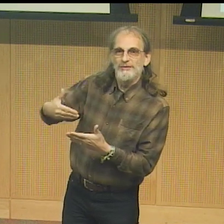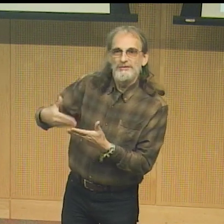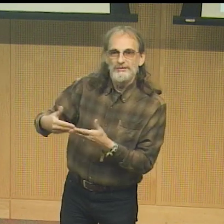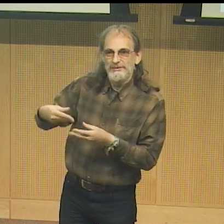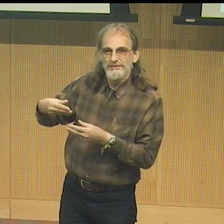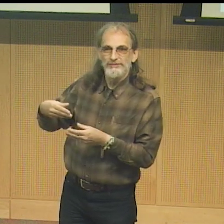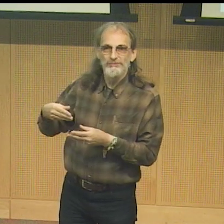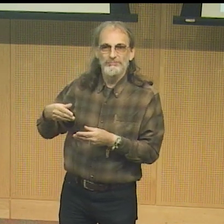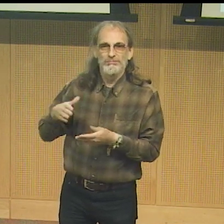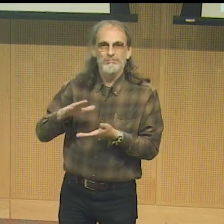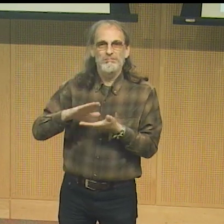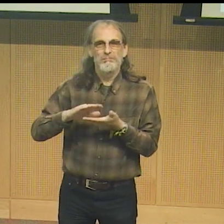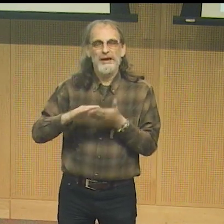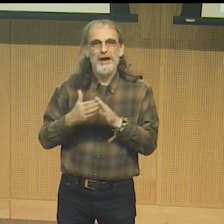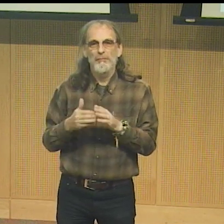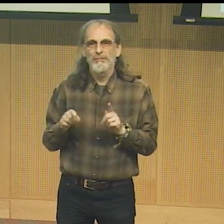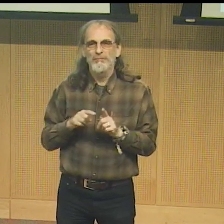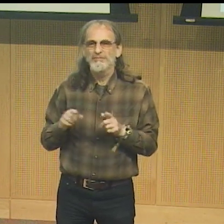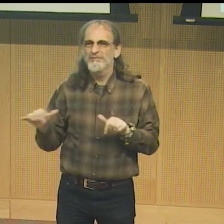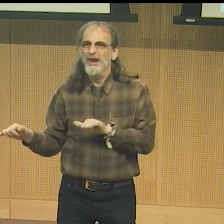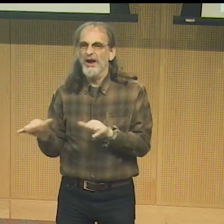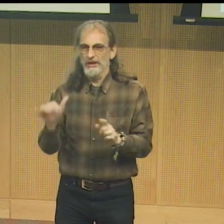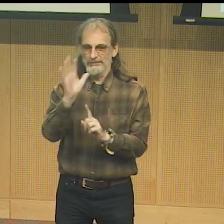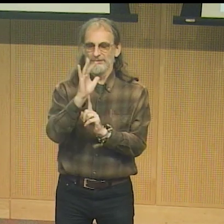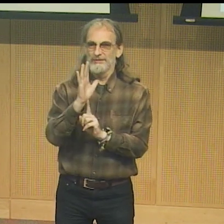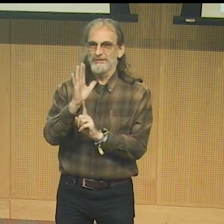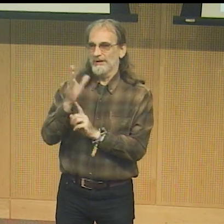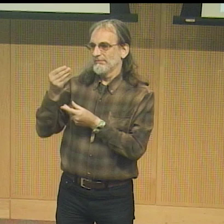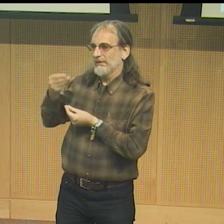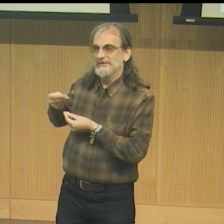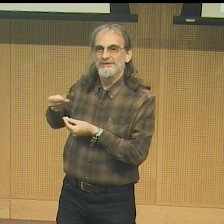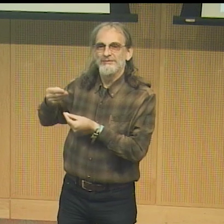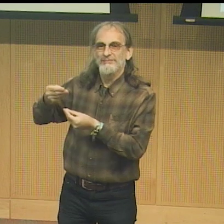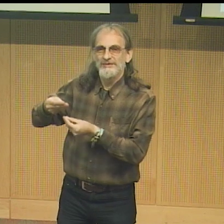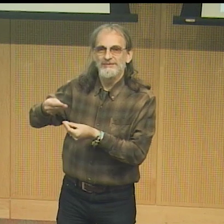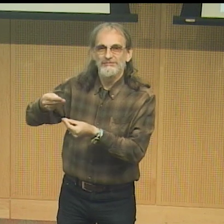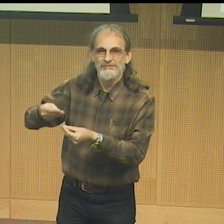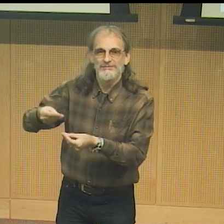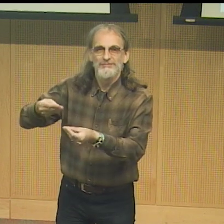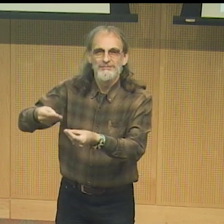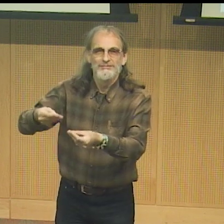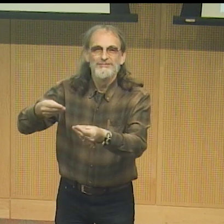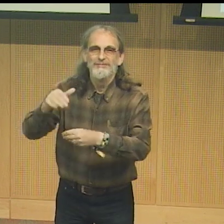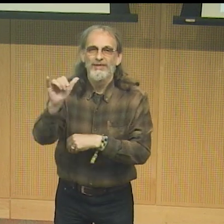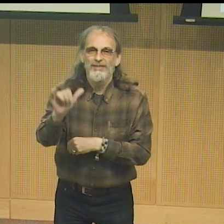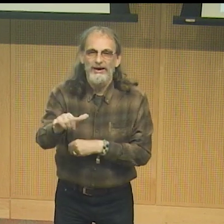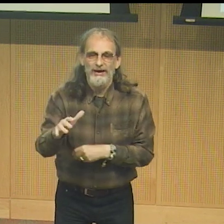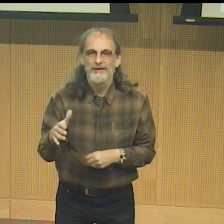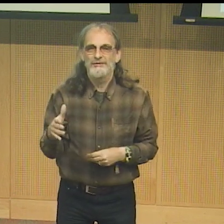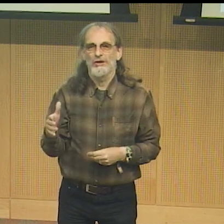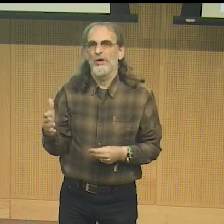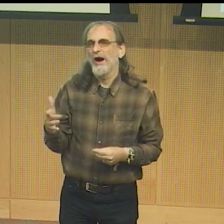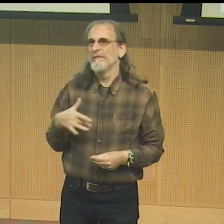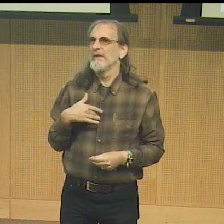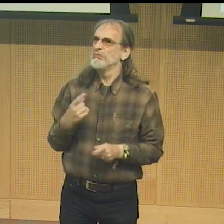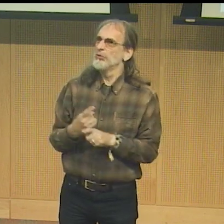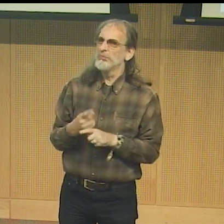a pioneer in the field, someone who has passed on their information to the next generation.